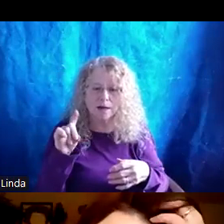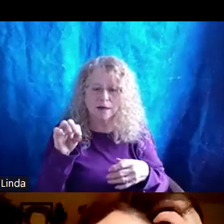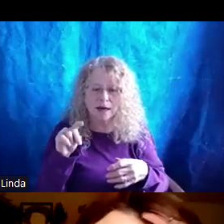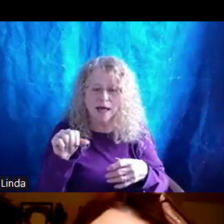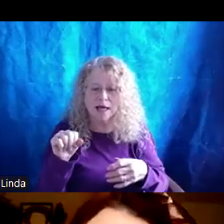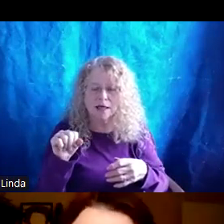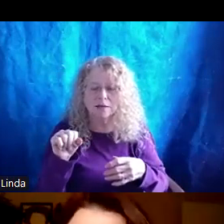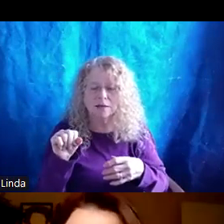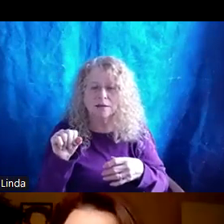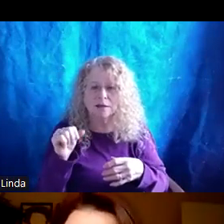ARE GOING TO PROVIDE HERE.